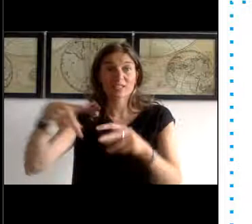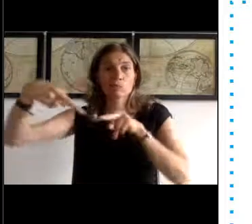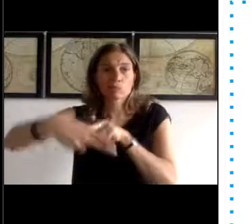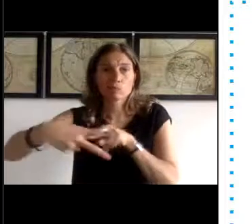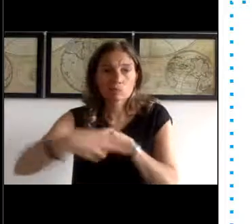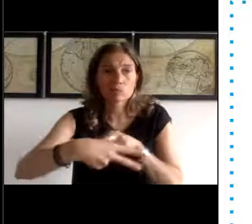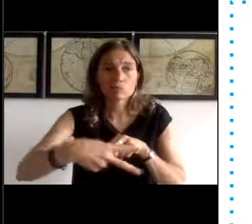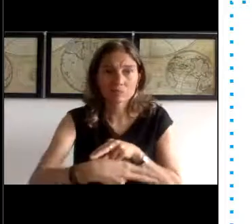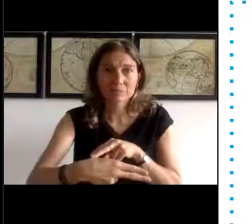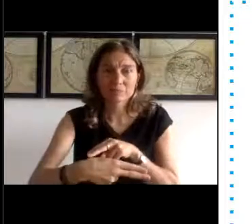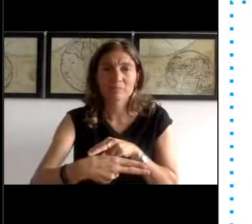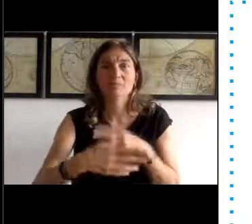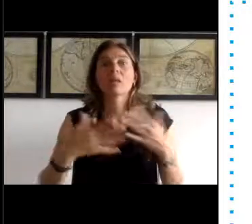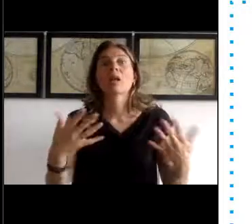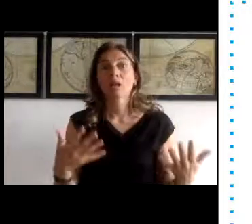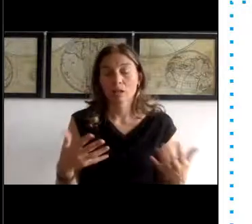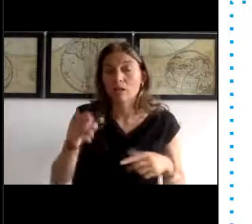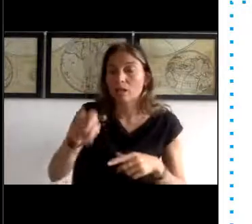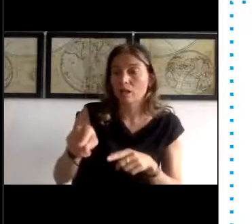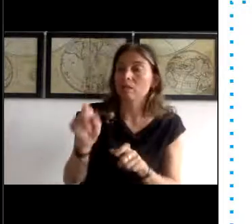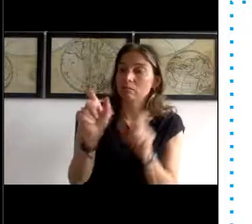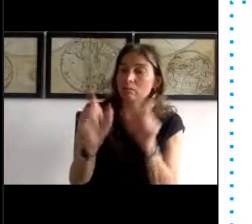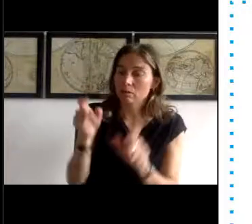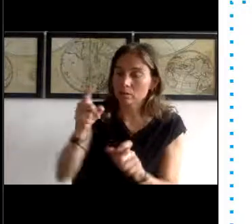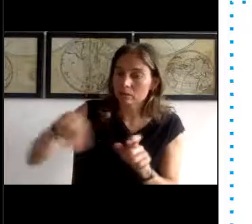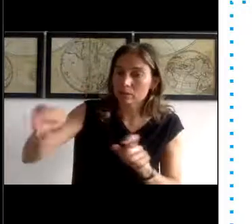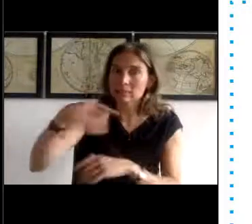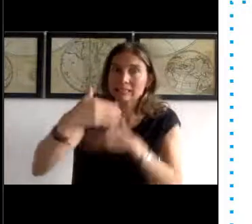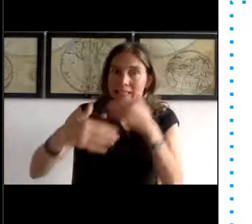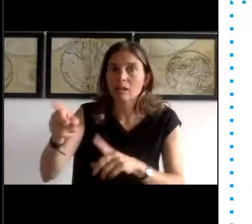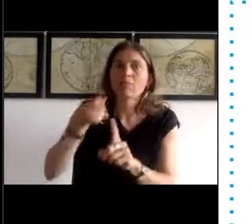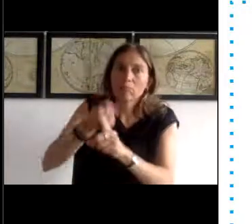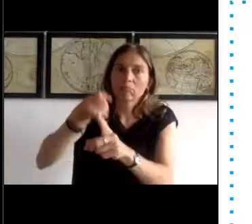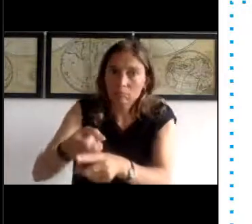And regarding the capacity building in the area of inclusion and diversity